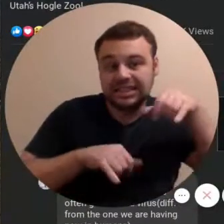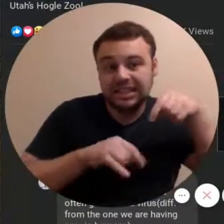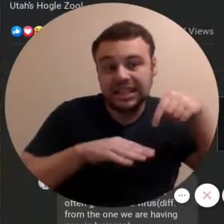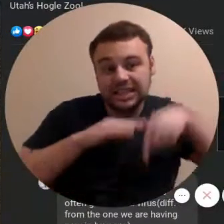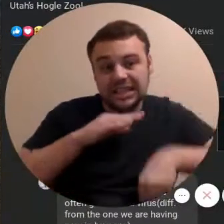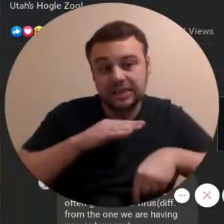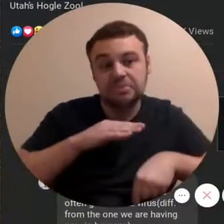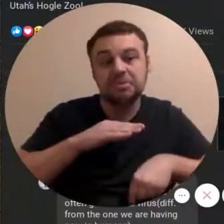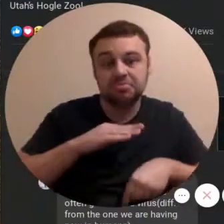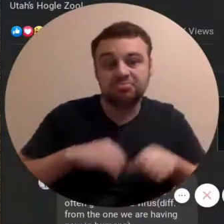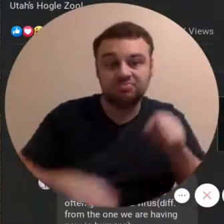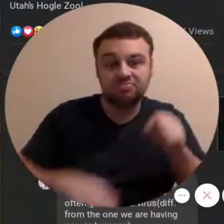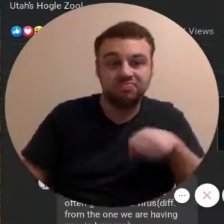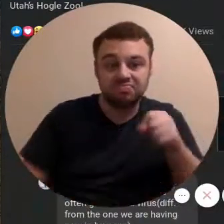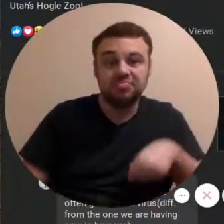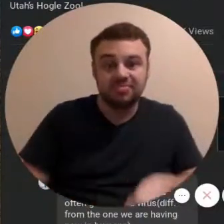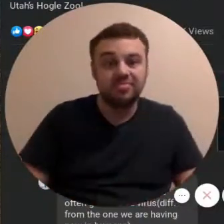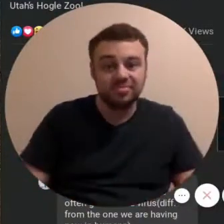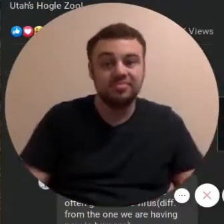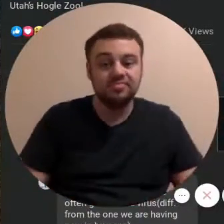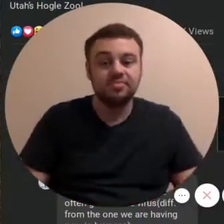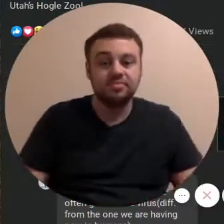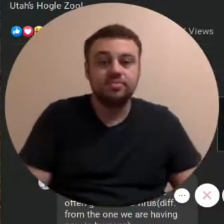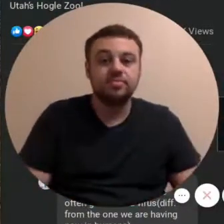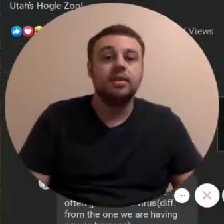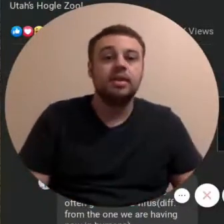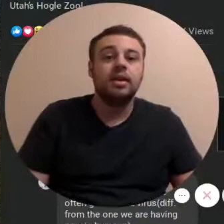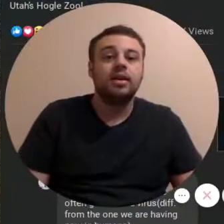That's for sure. But, I know because I watched